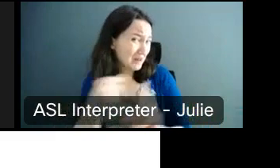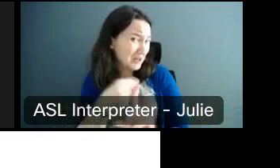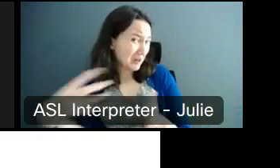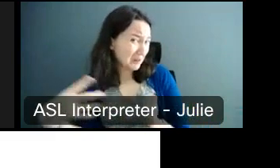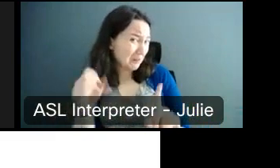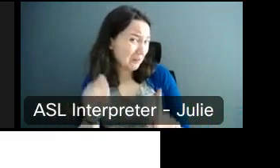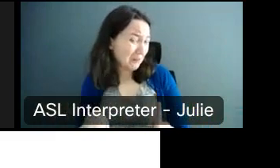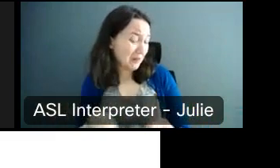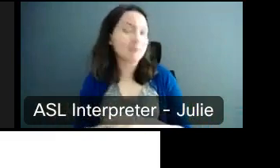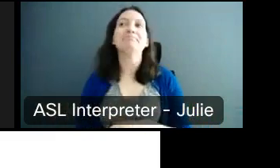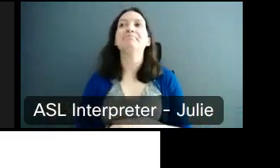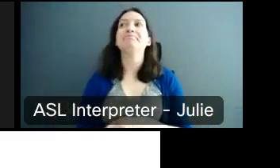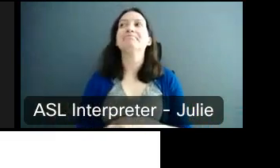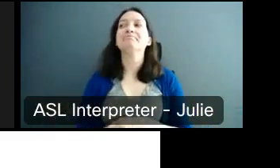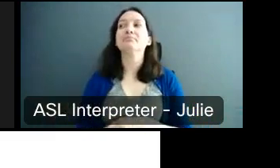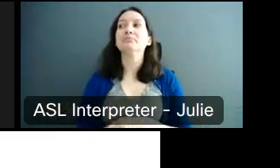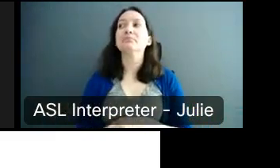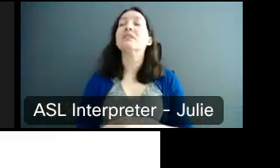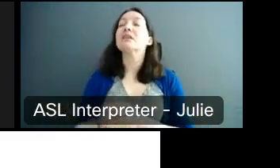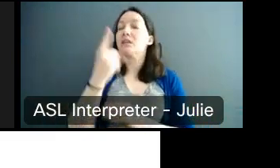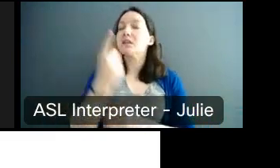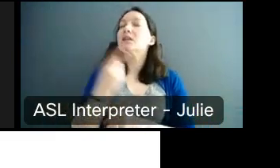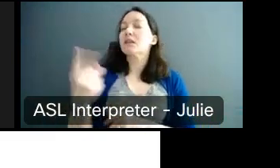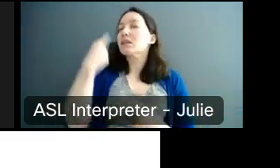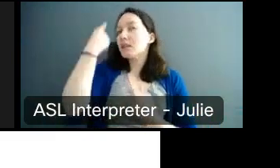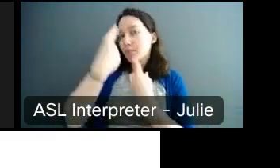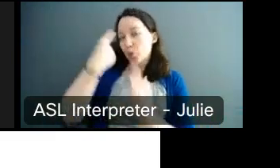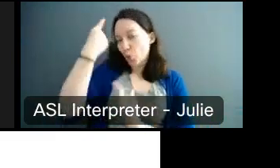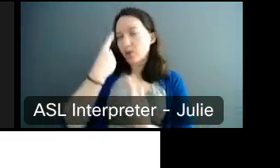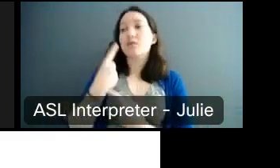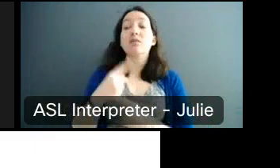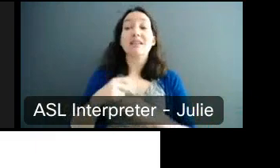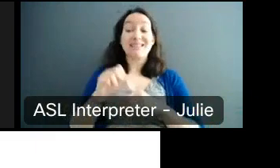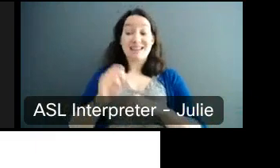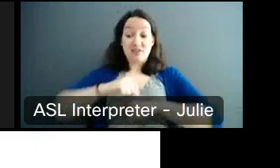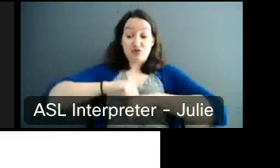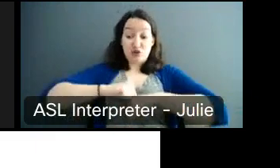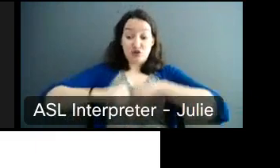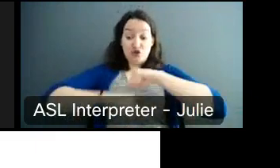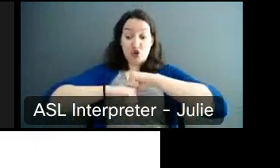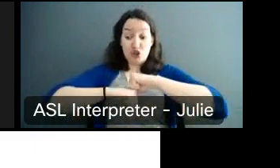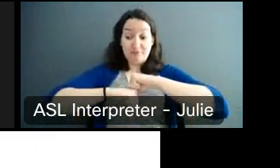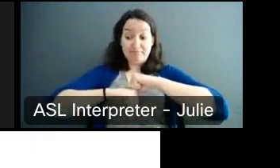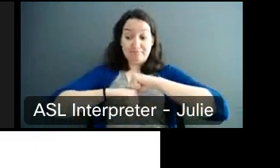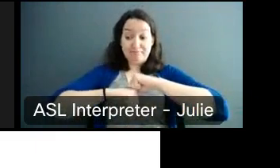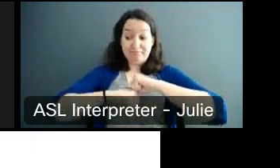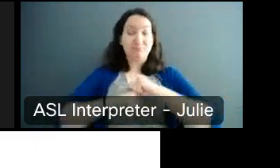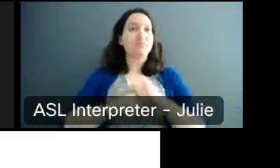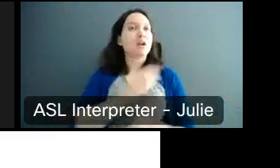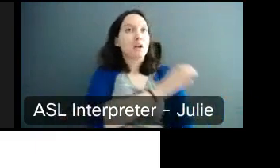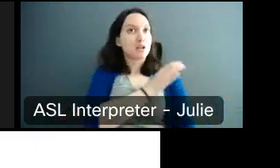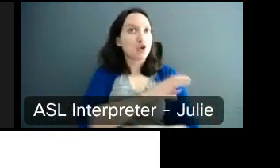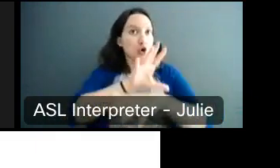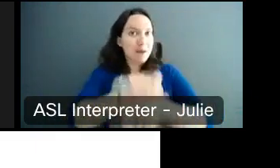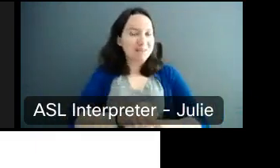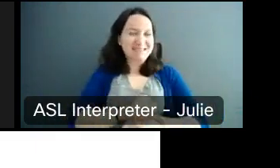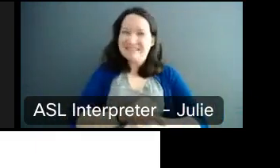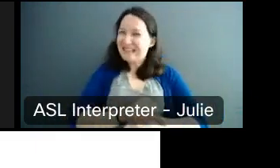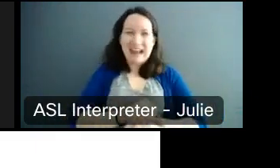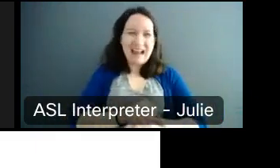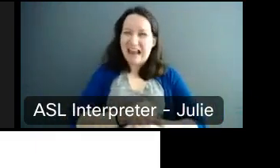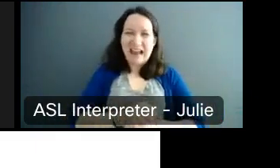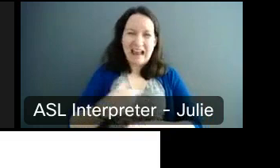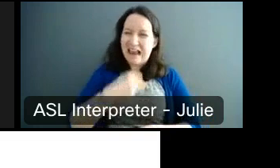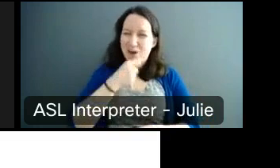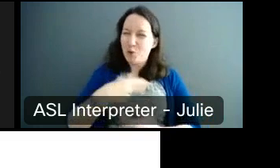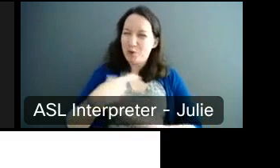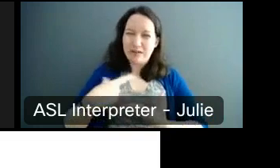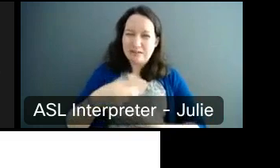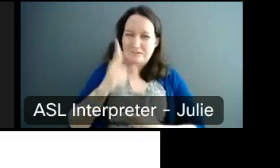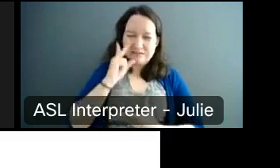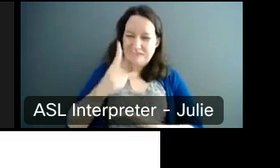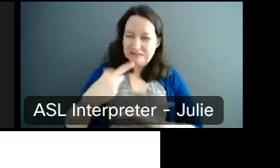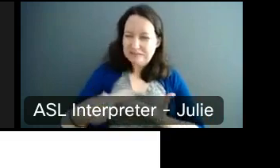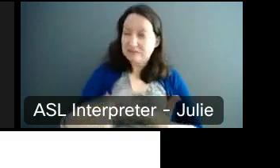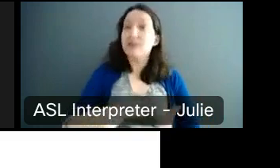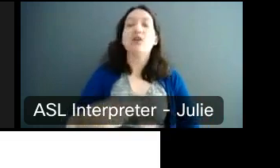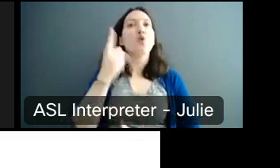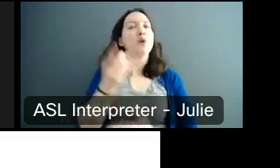That's interesting to consider, I think, in in a structured way through our clinical practice. It's not something I've I've really talked about. I mean, I think 1 way we've gotten at it is.